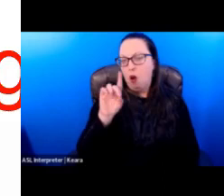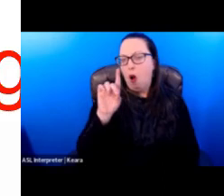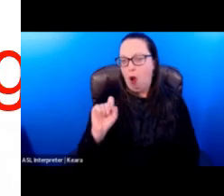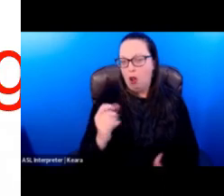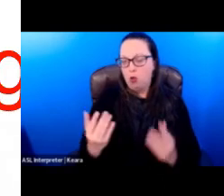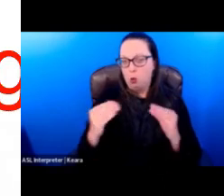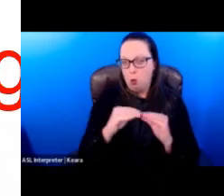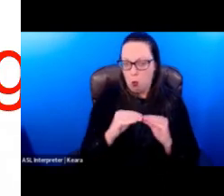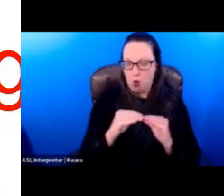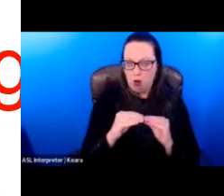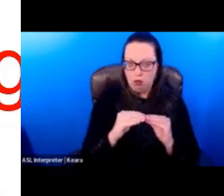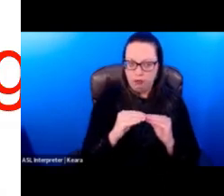as that severity of injury